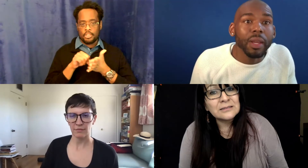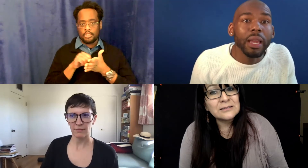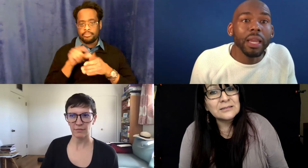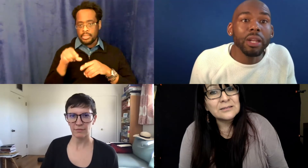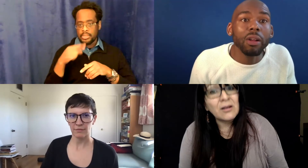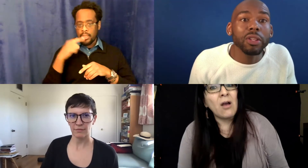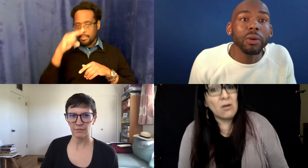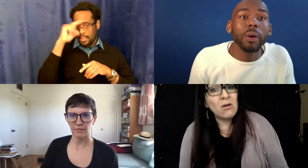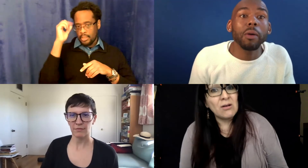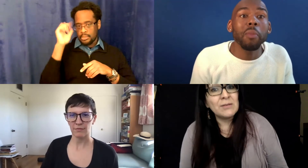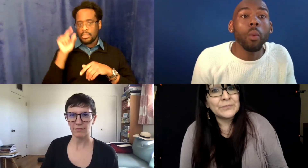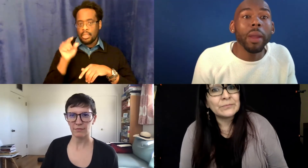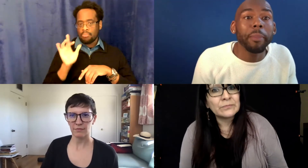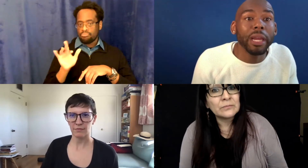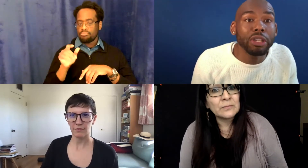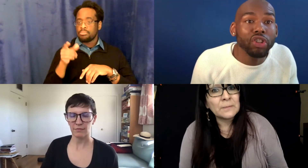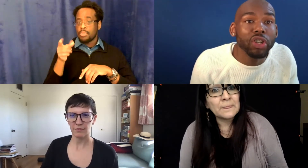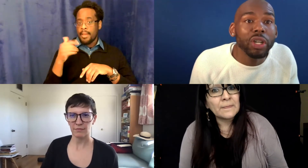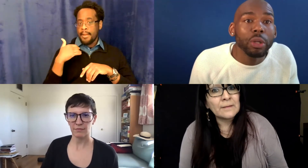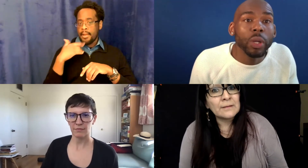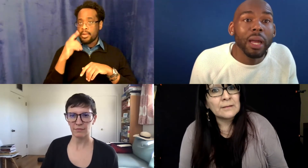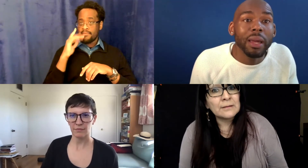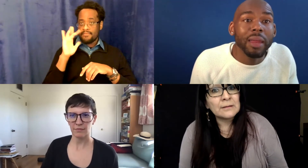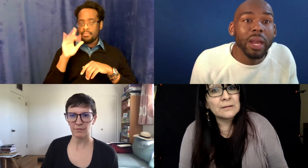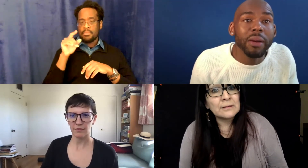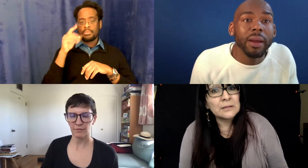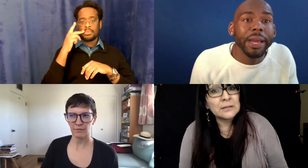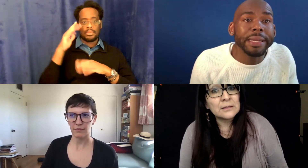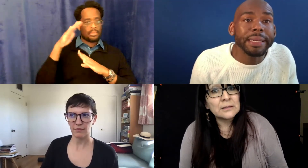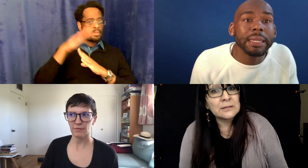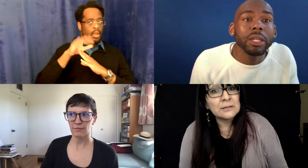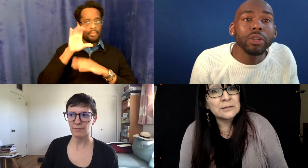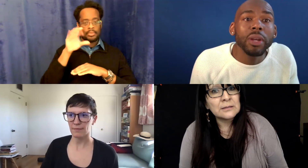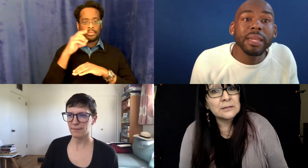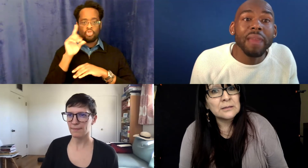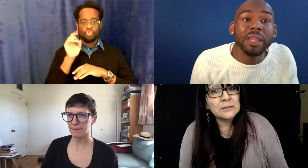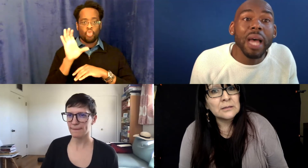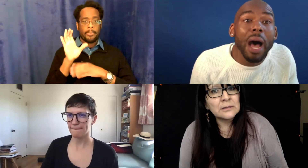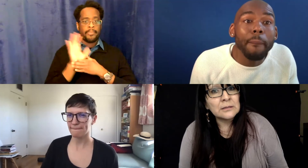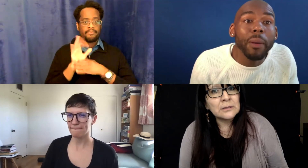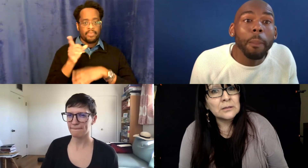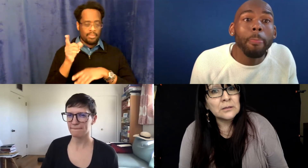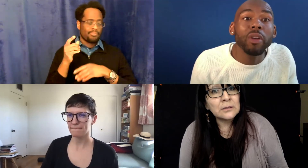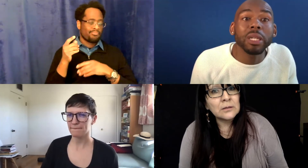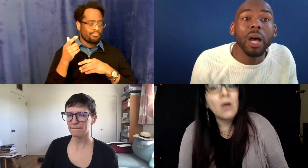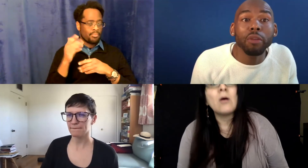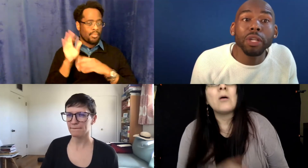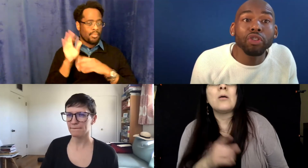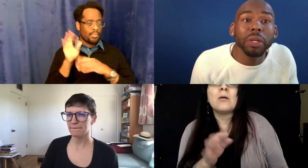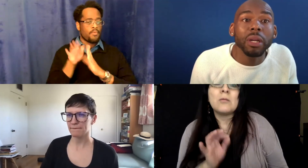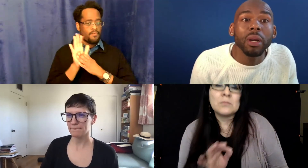and also on my web page you can click there and you can see at the top there's a documentary